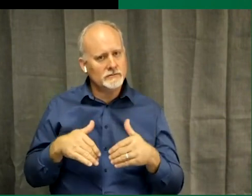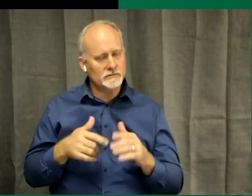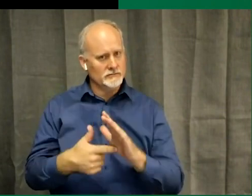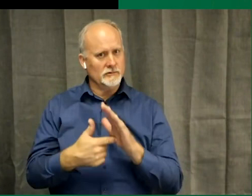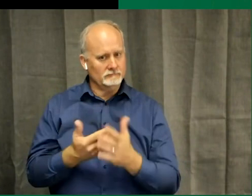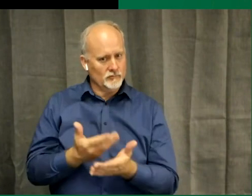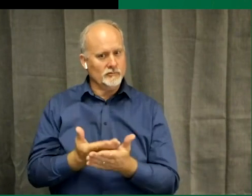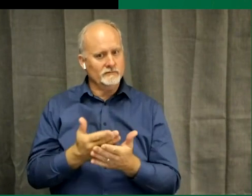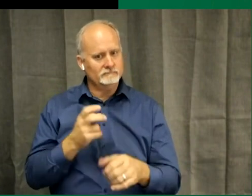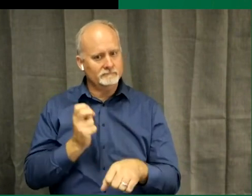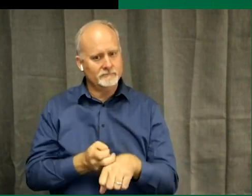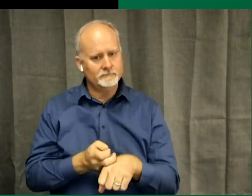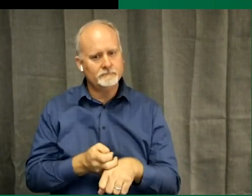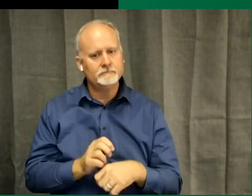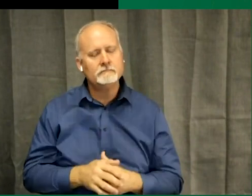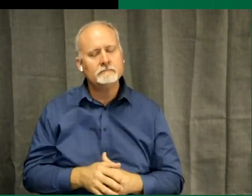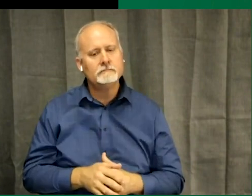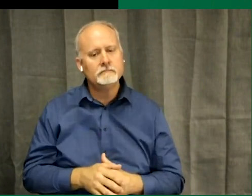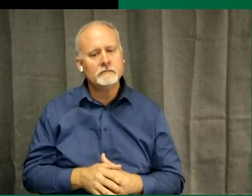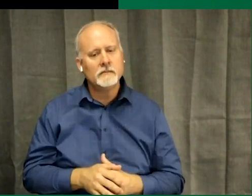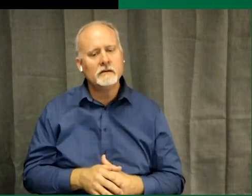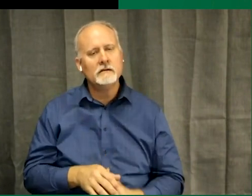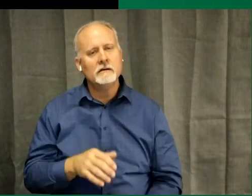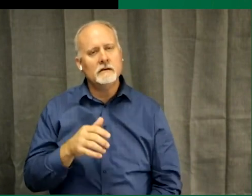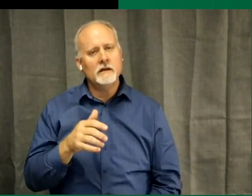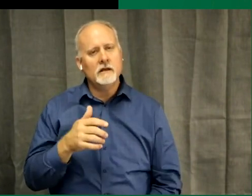as students we have overcome so much already and while it may seem that the negatives of